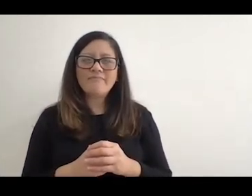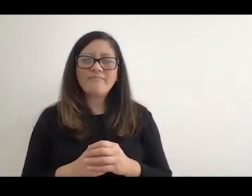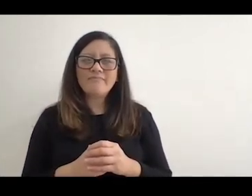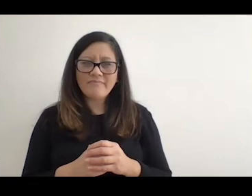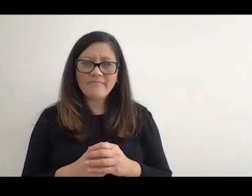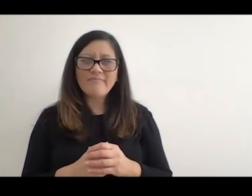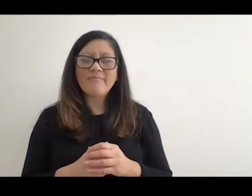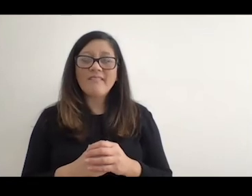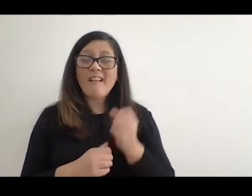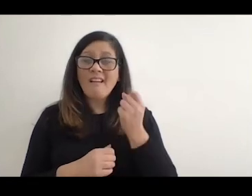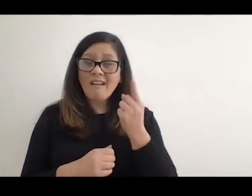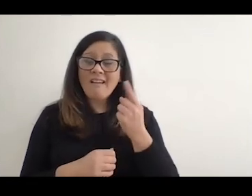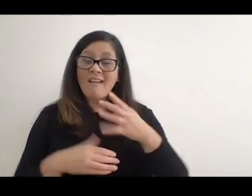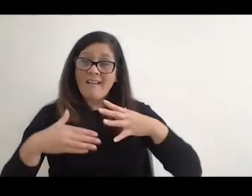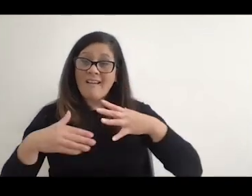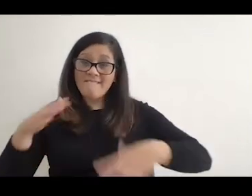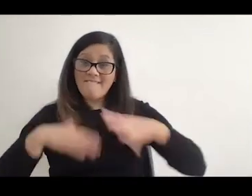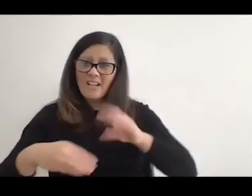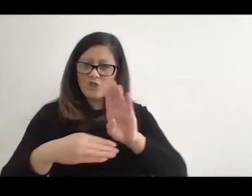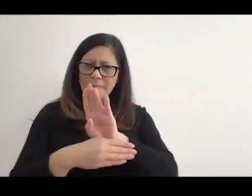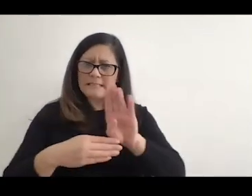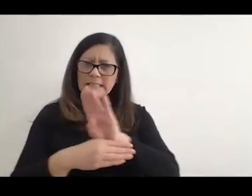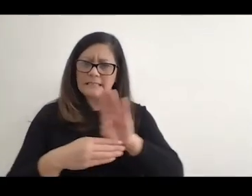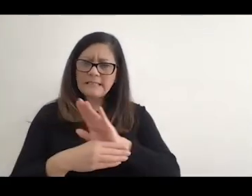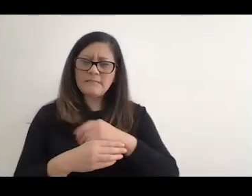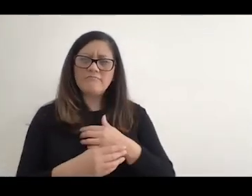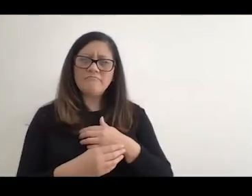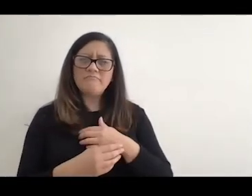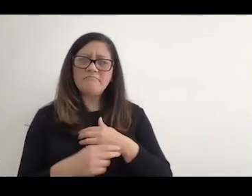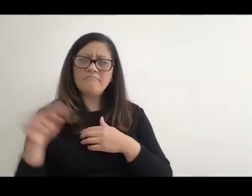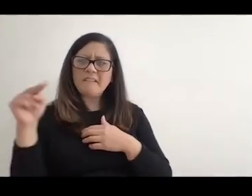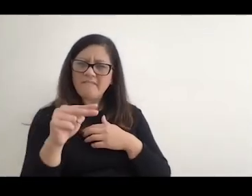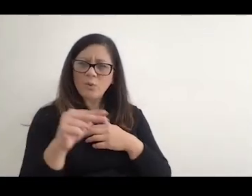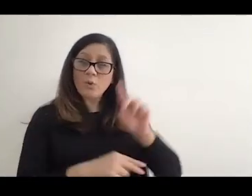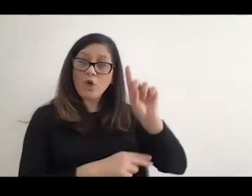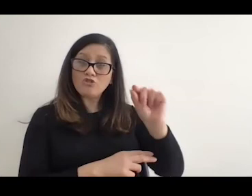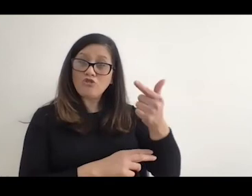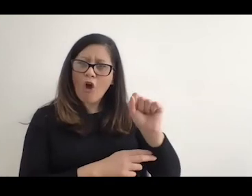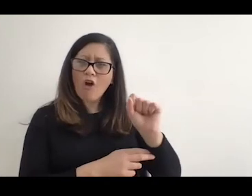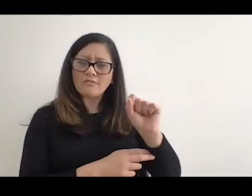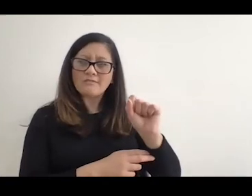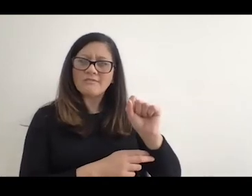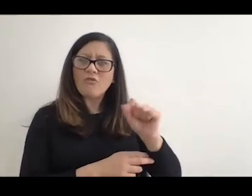Him. And him. Is not easier or more important than